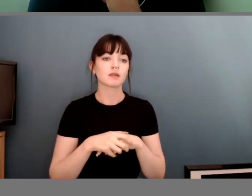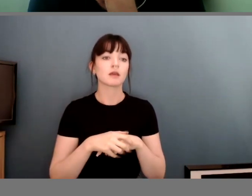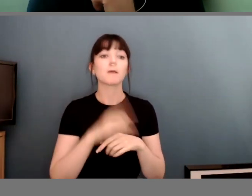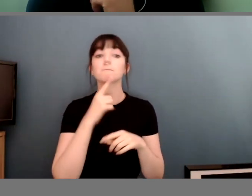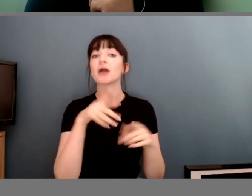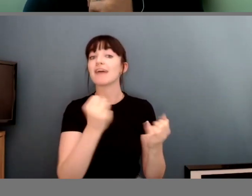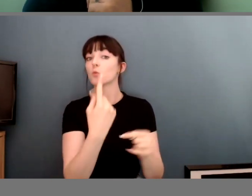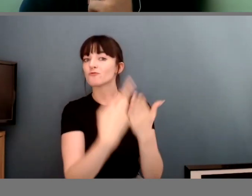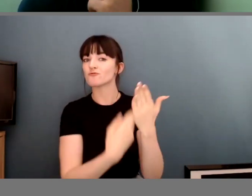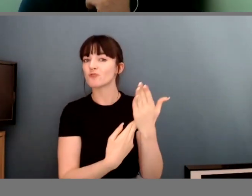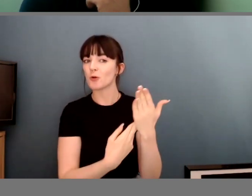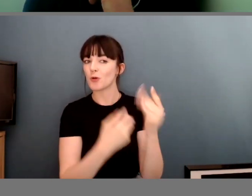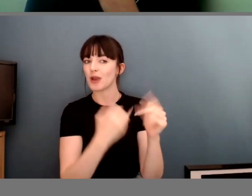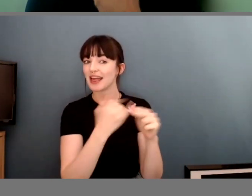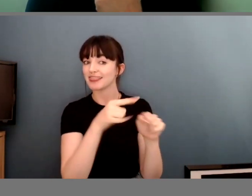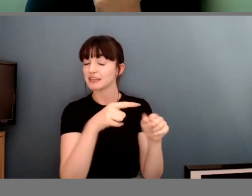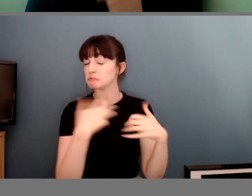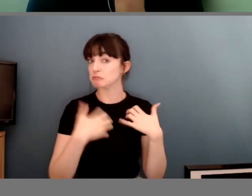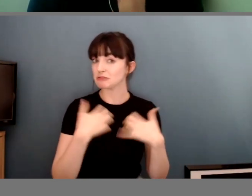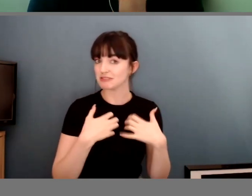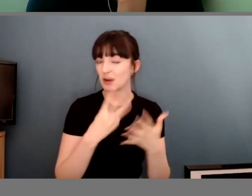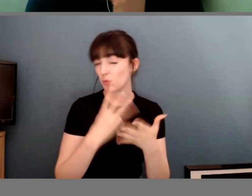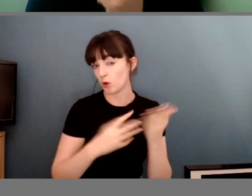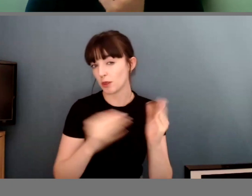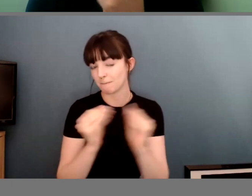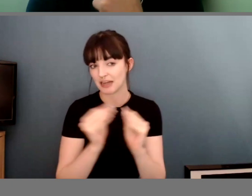interesting and worth pointing out that an employer shall ensure that places of work